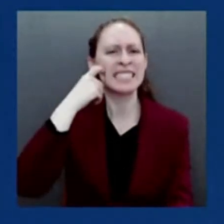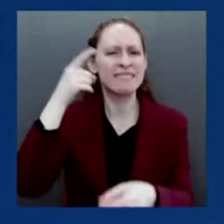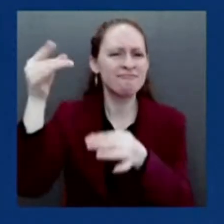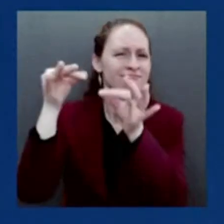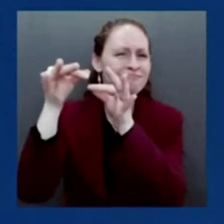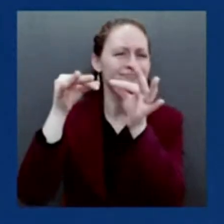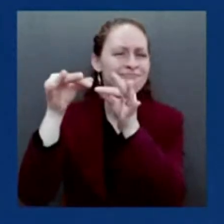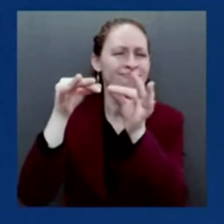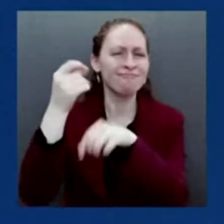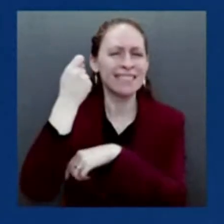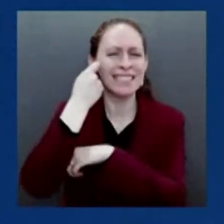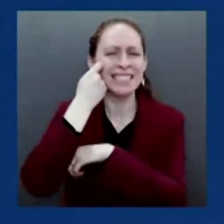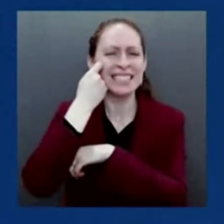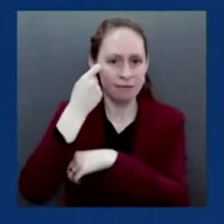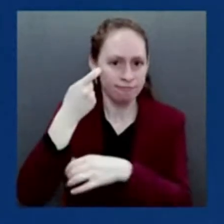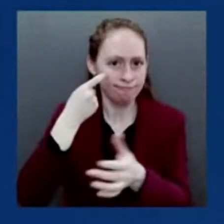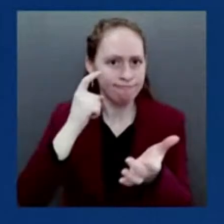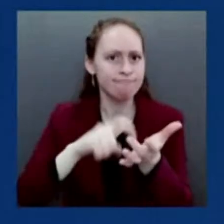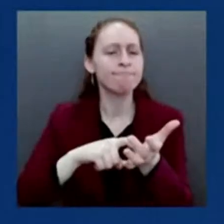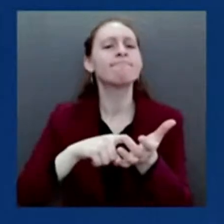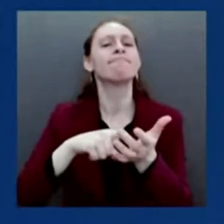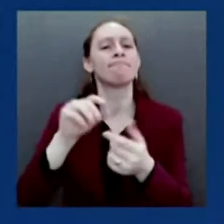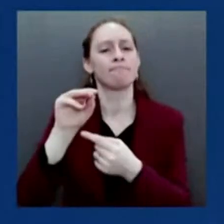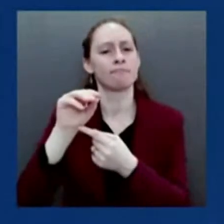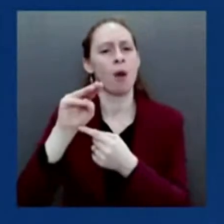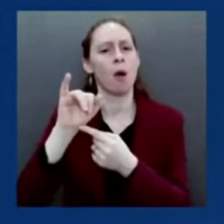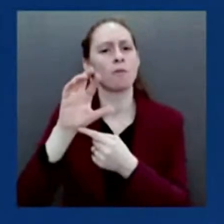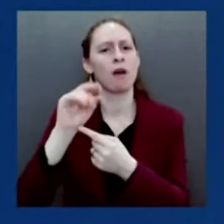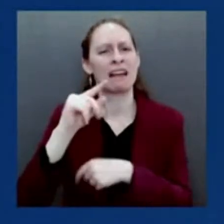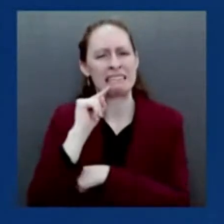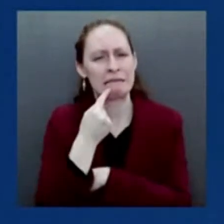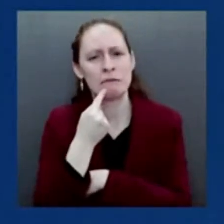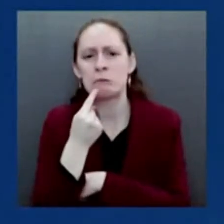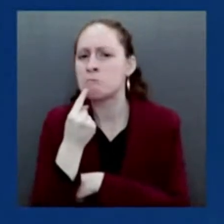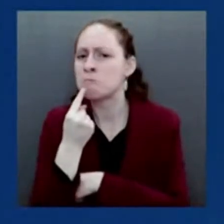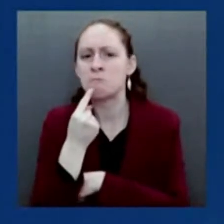KAISER PERMANENTE STUDY THAT IT